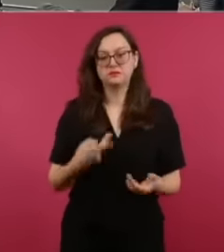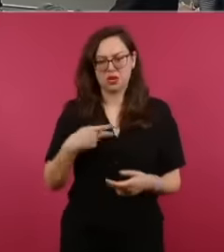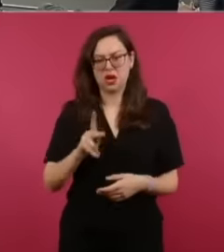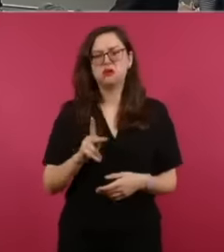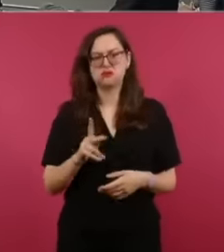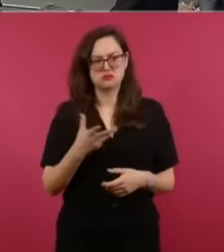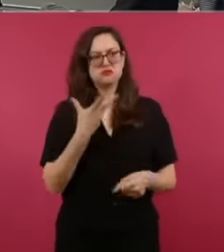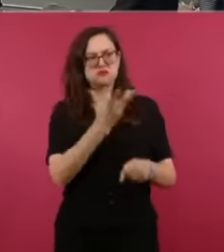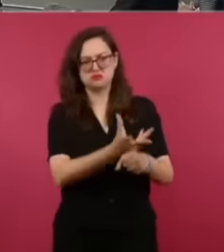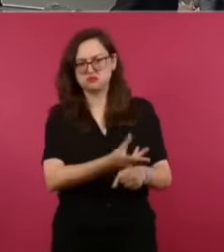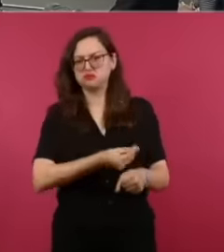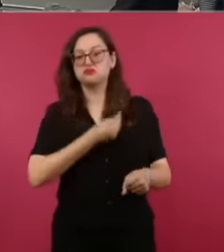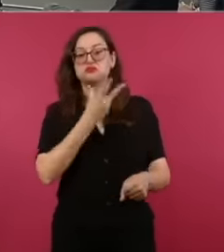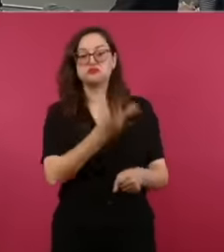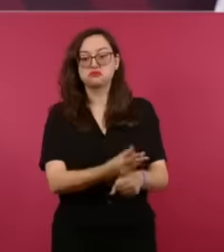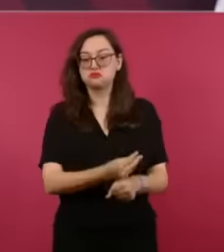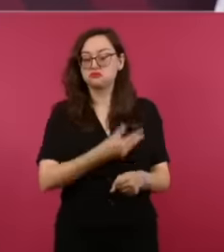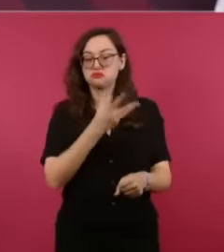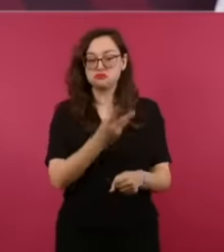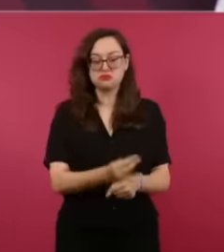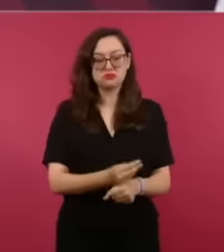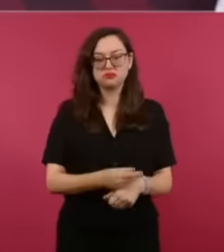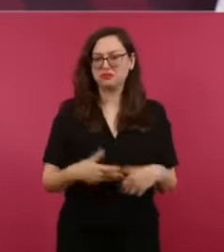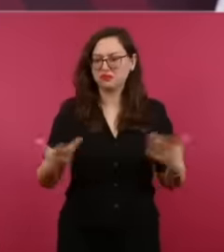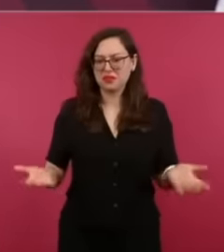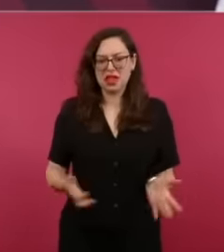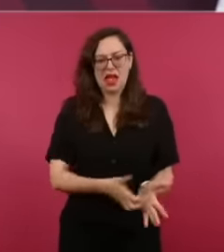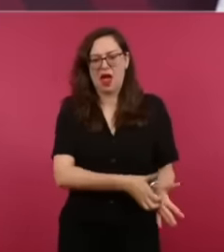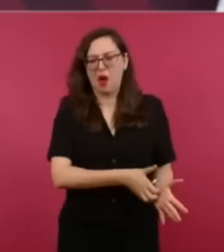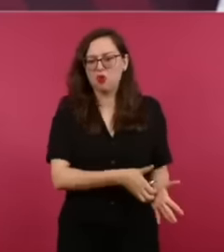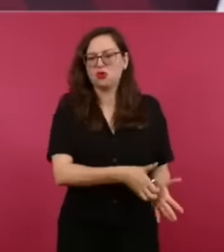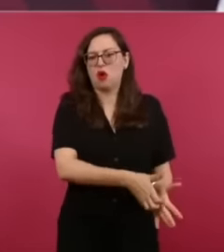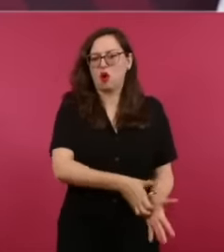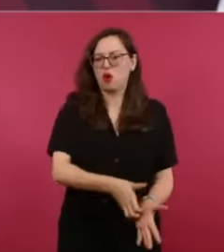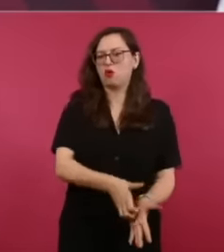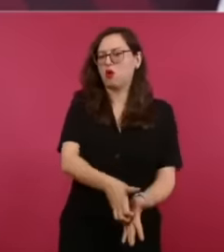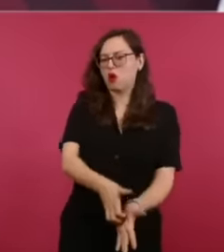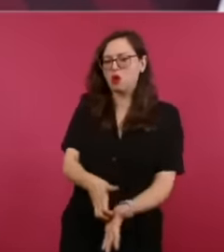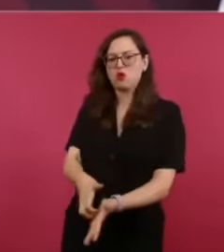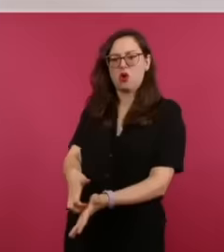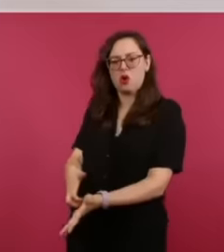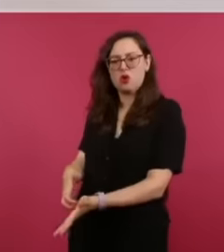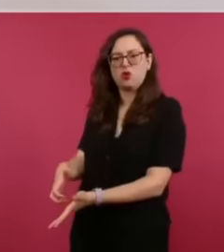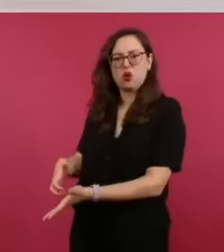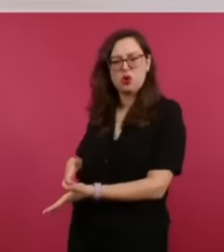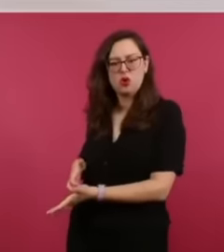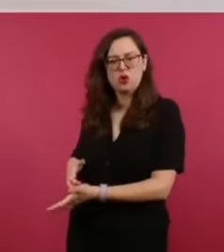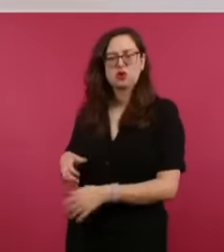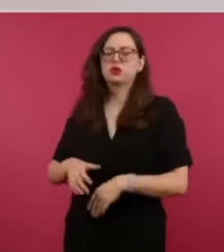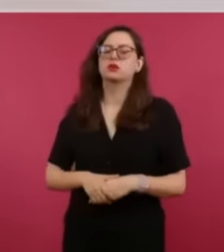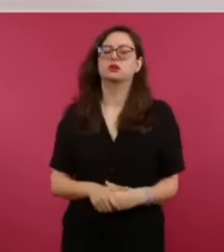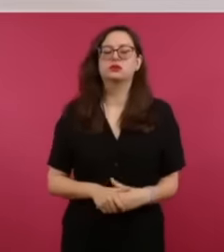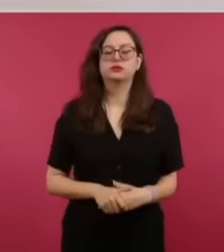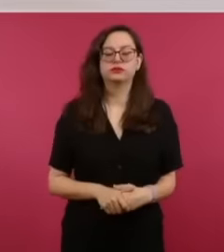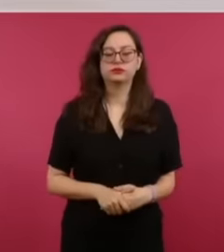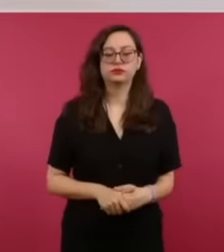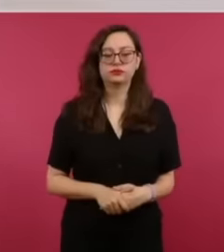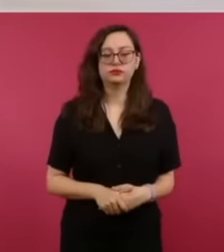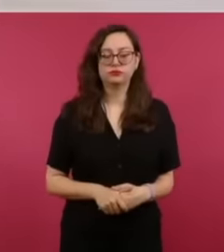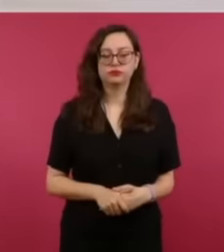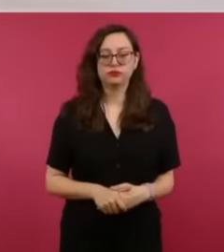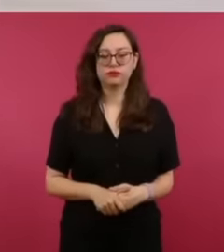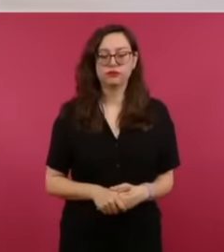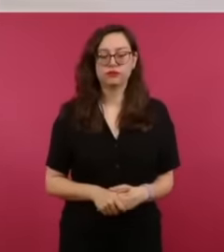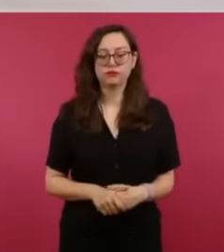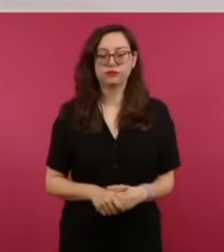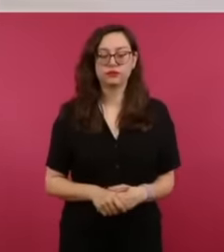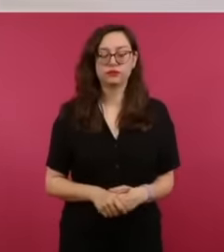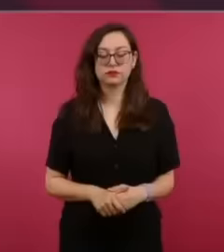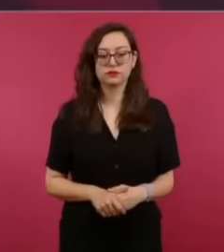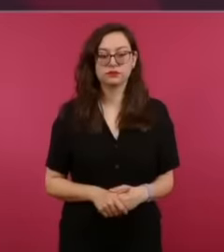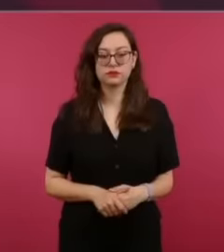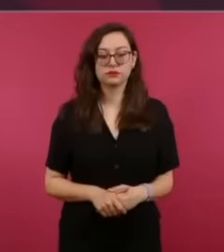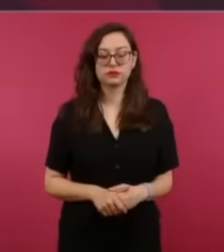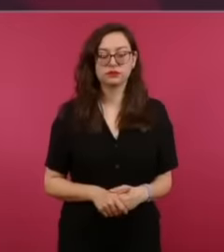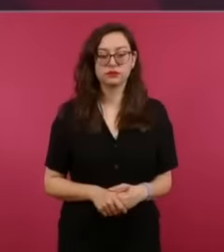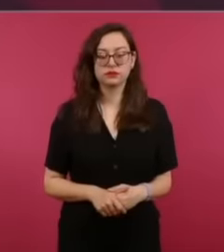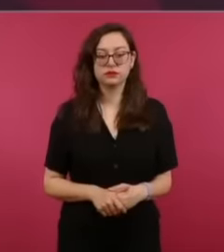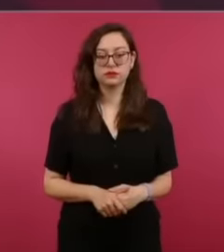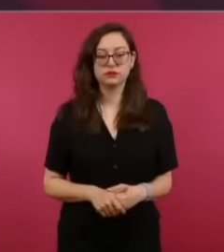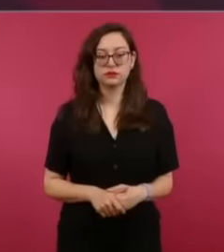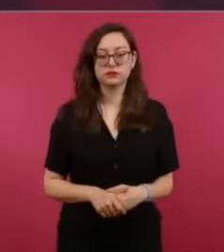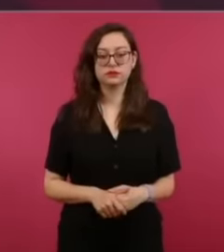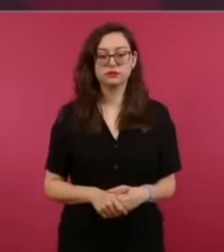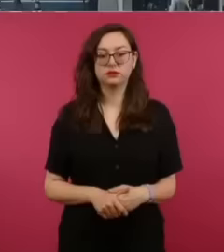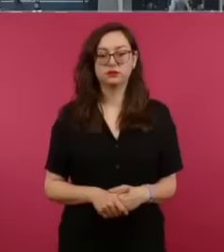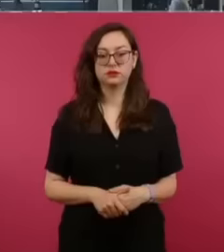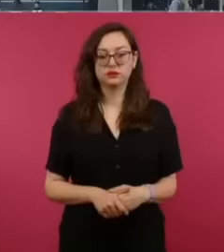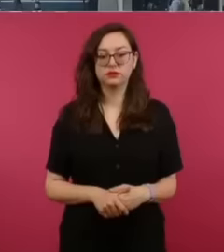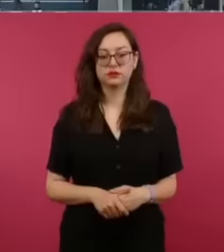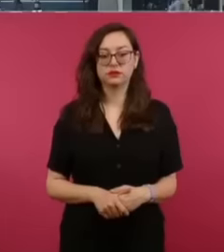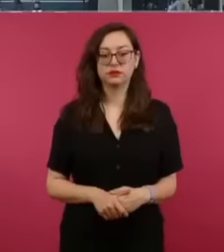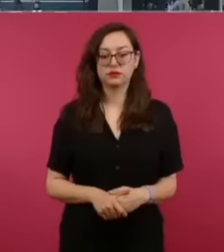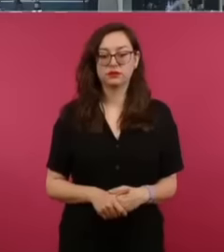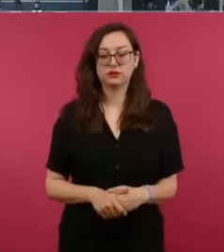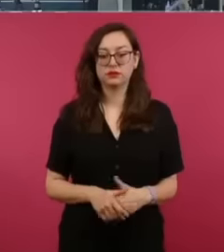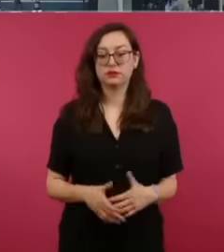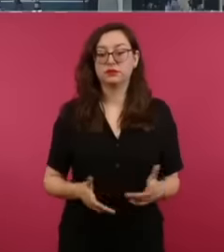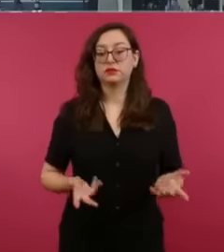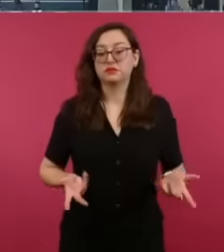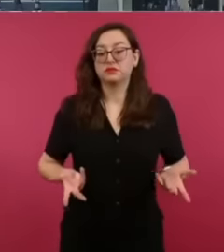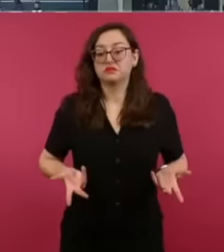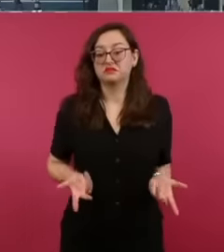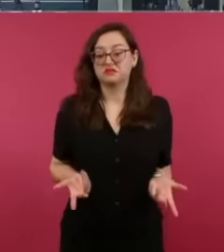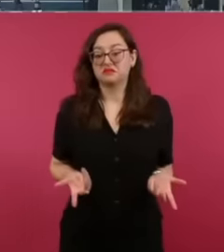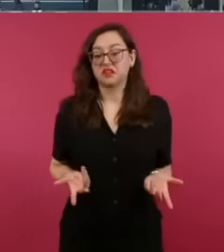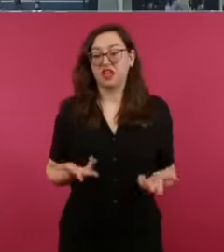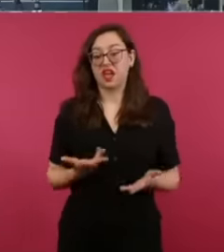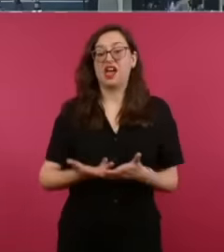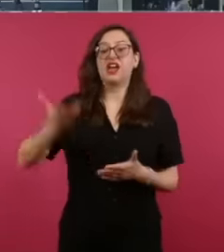and many things many many many savings eh Imagine that there were offices in Mexico that were